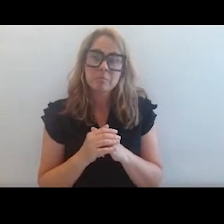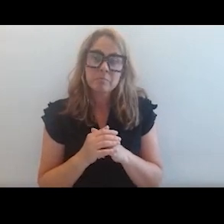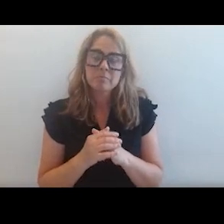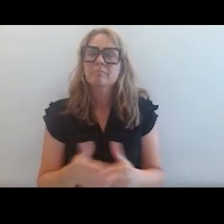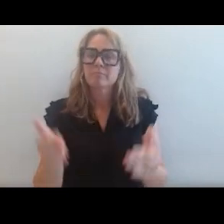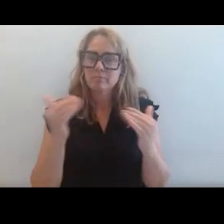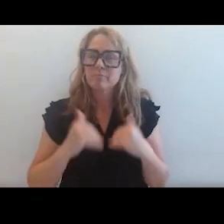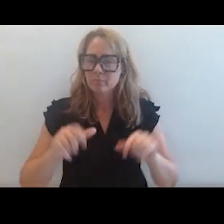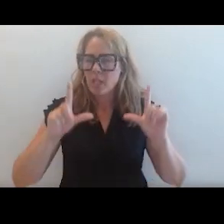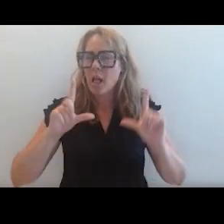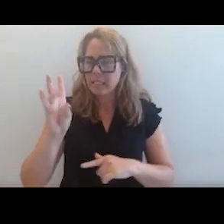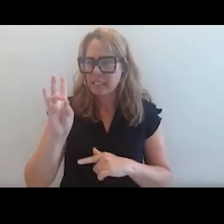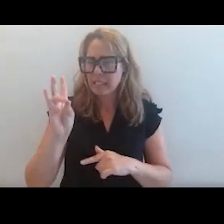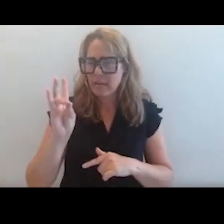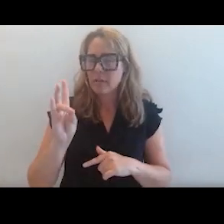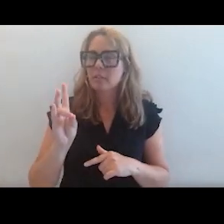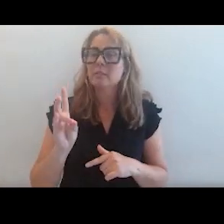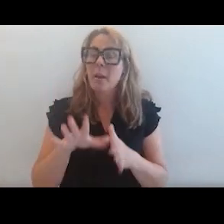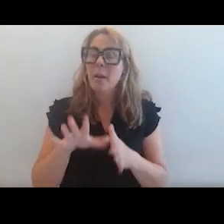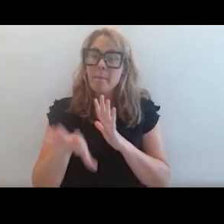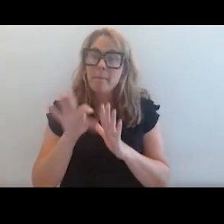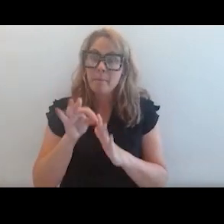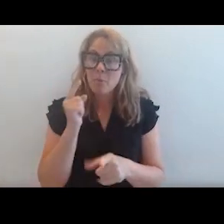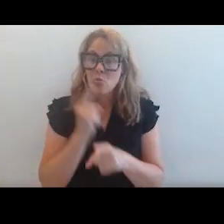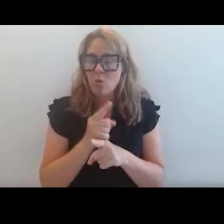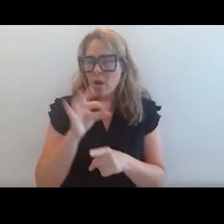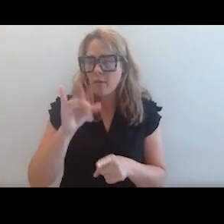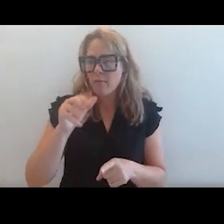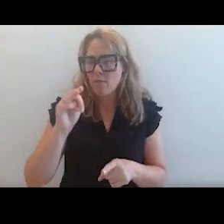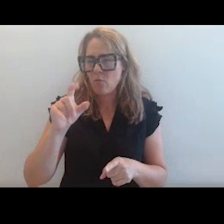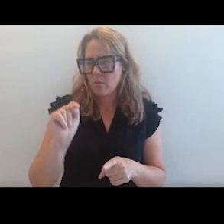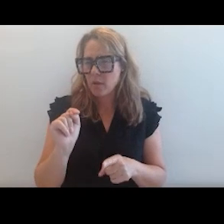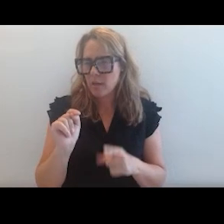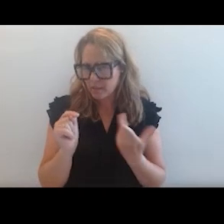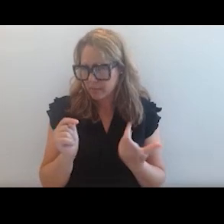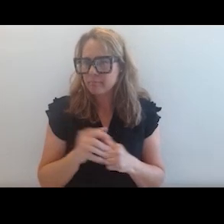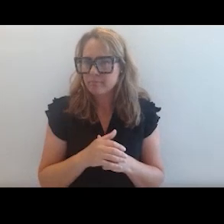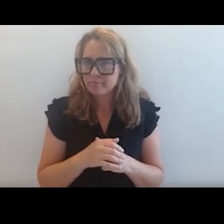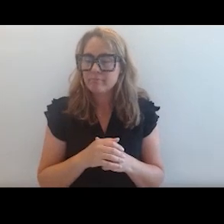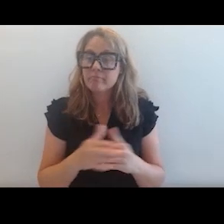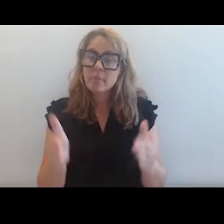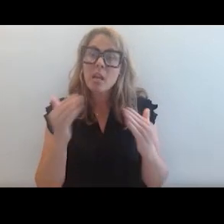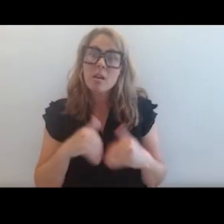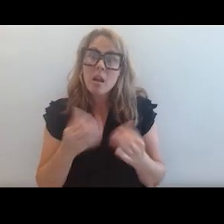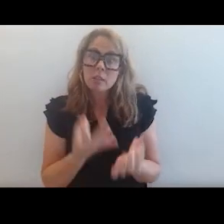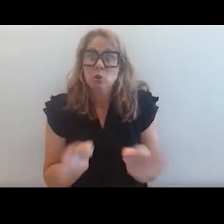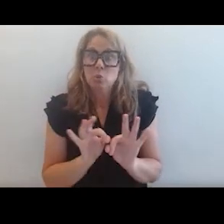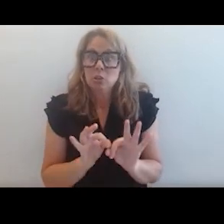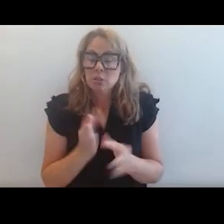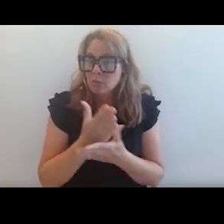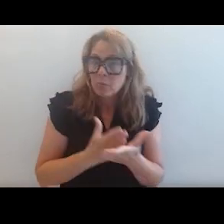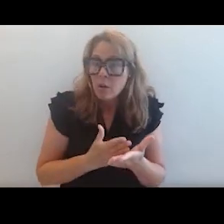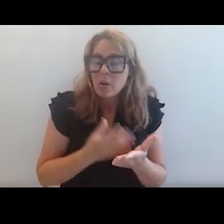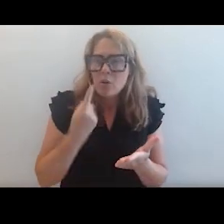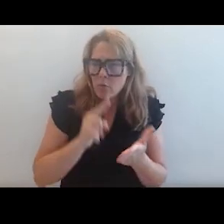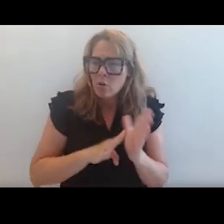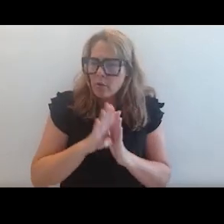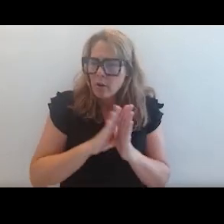Slide 7, Choosing the Right Format. The next critical component of developing